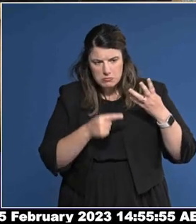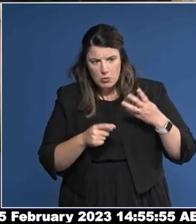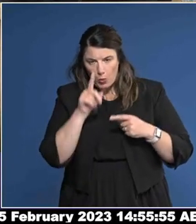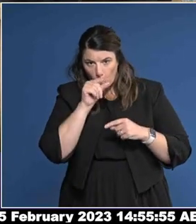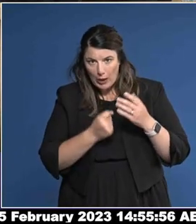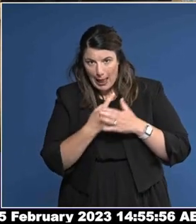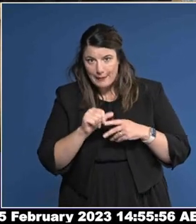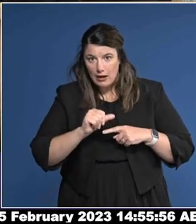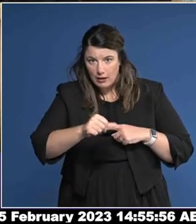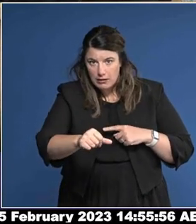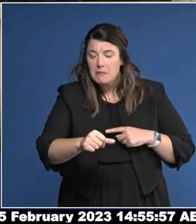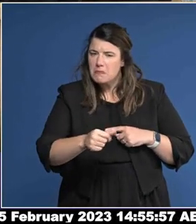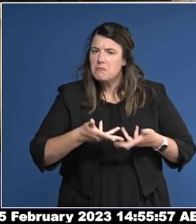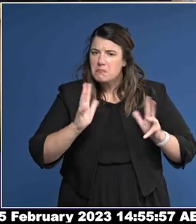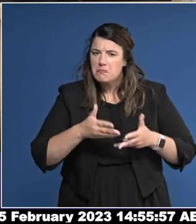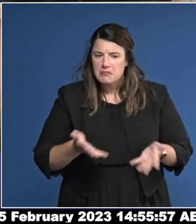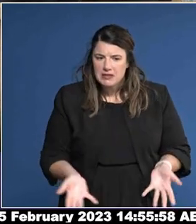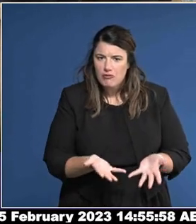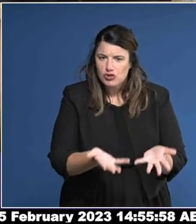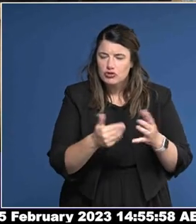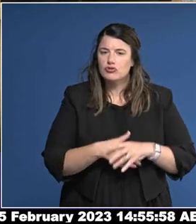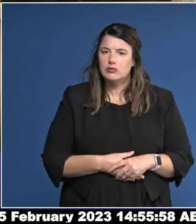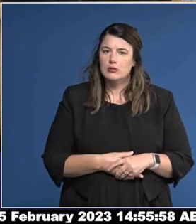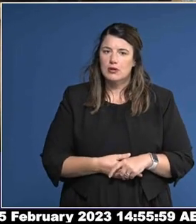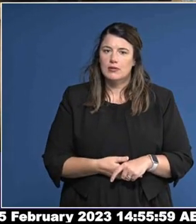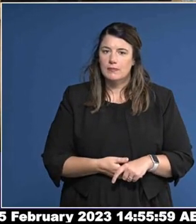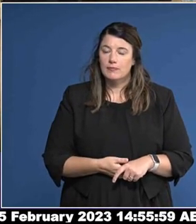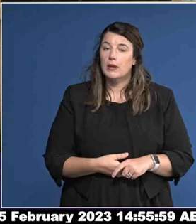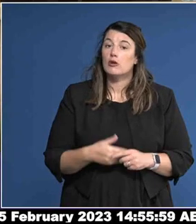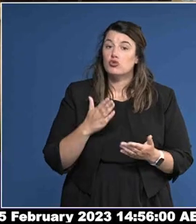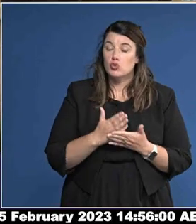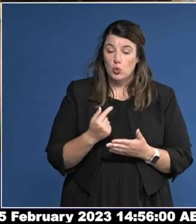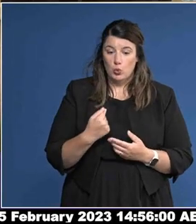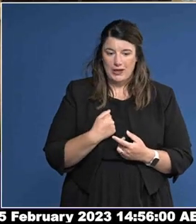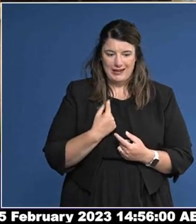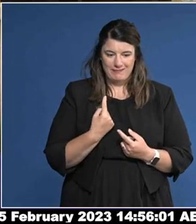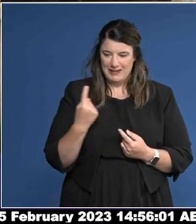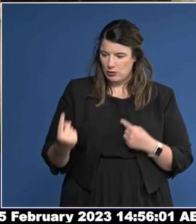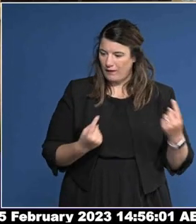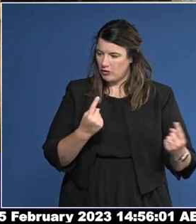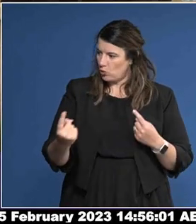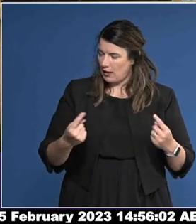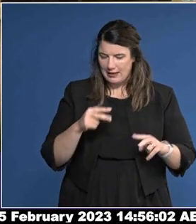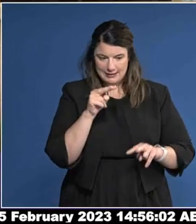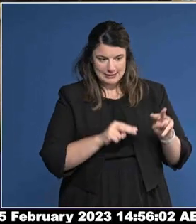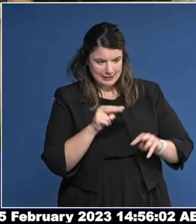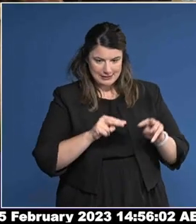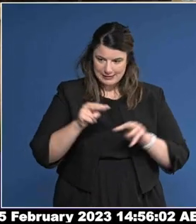And as my colleagues have mentioned, we individually assess situations and apply our